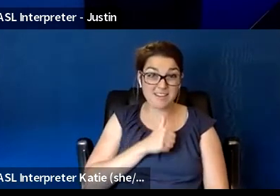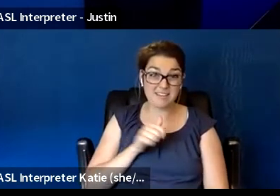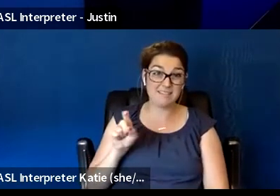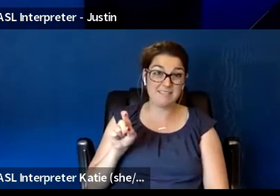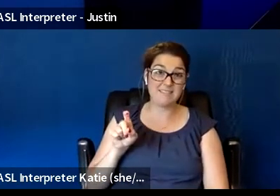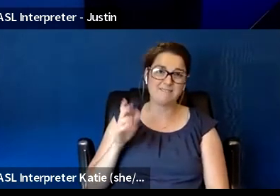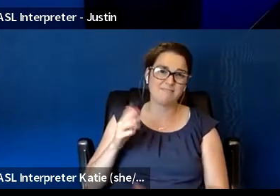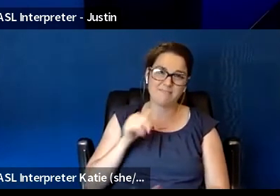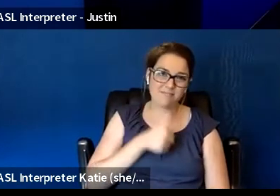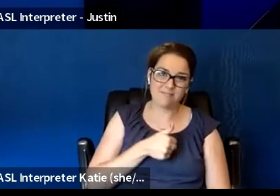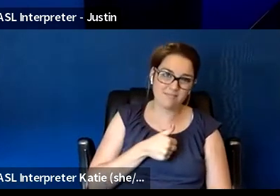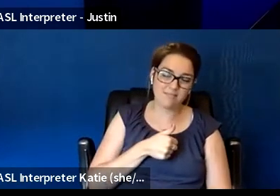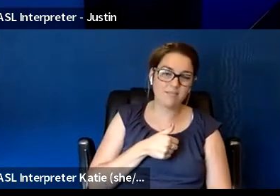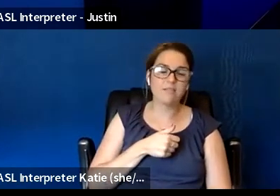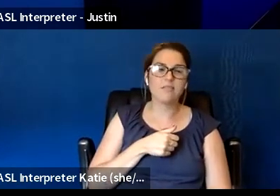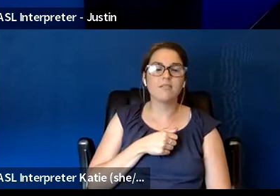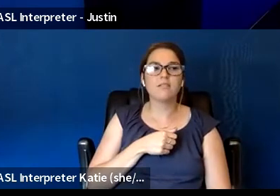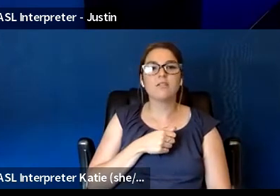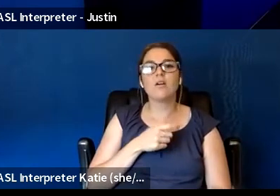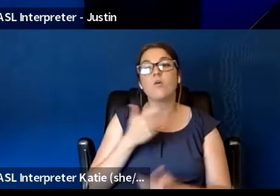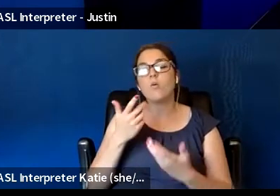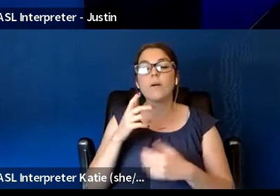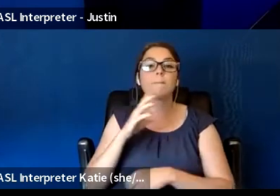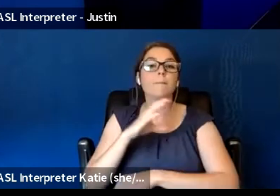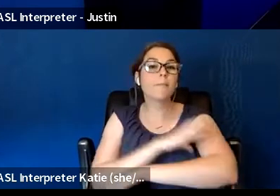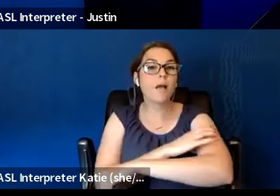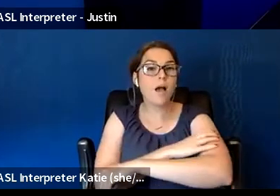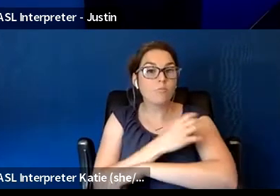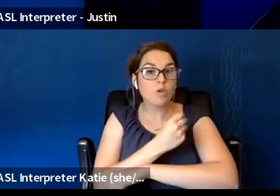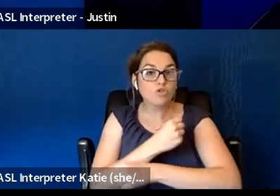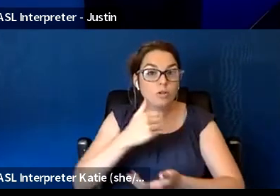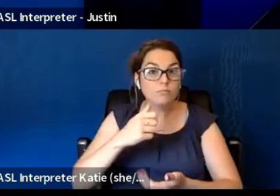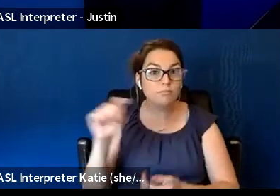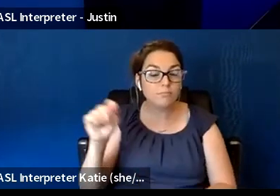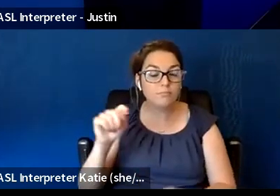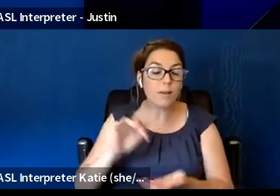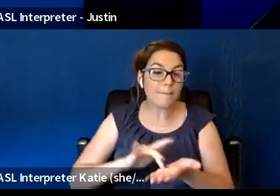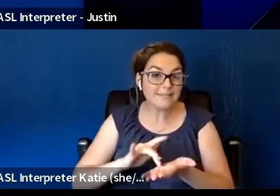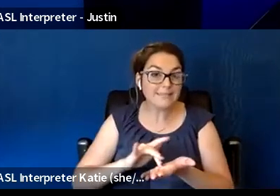if we give a medication for blood pressure that makes somebody have to urinate a lot,